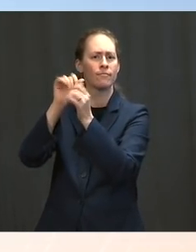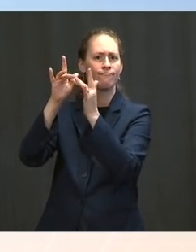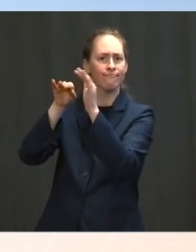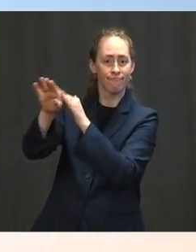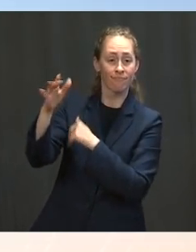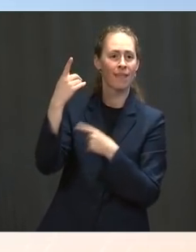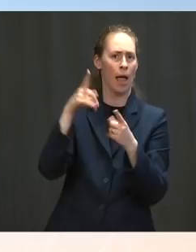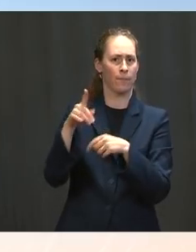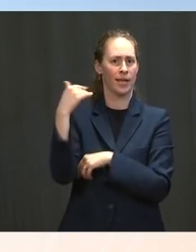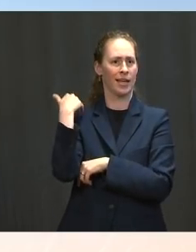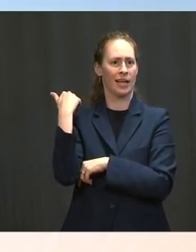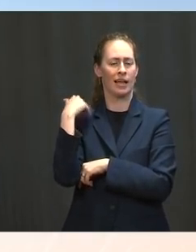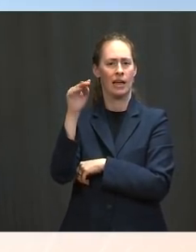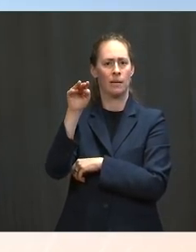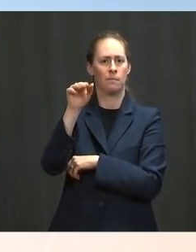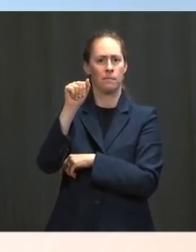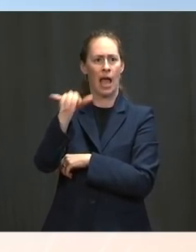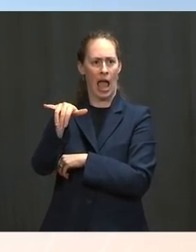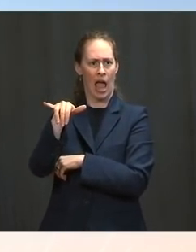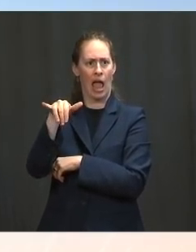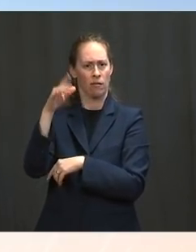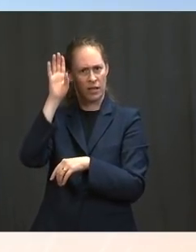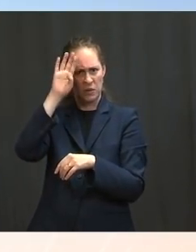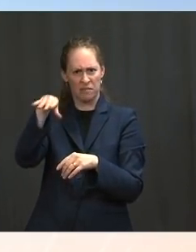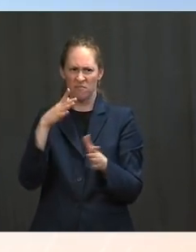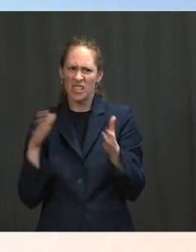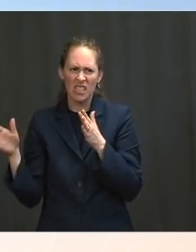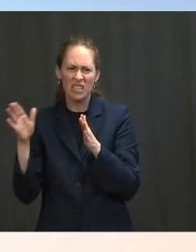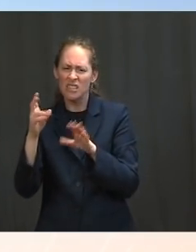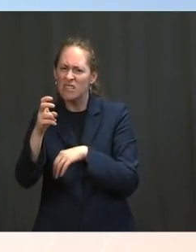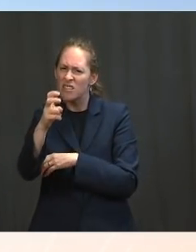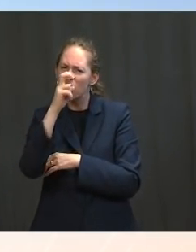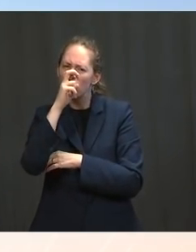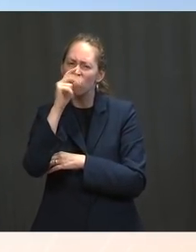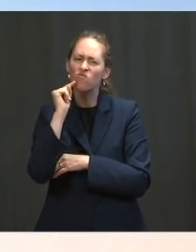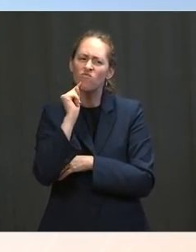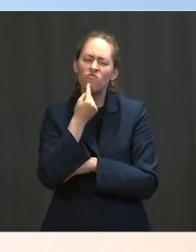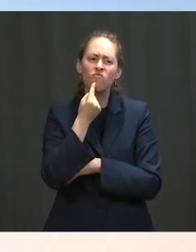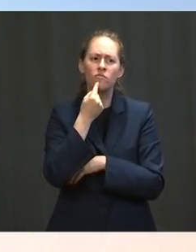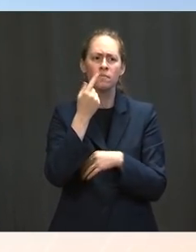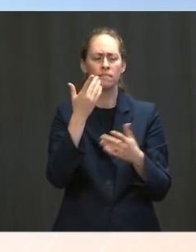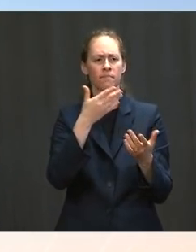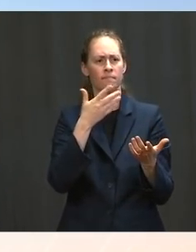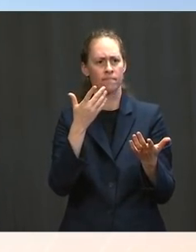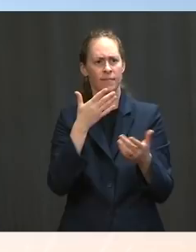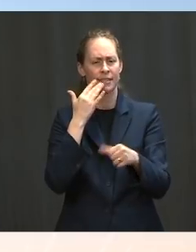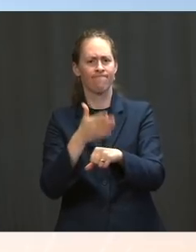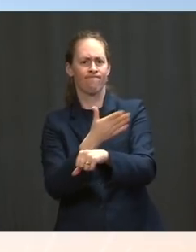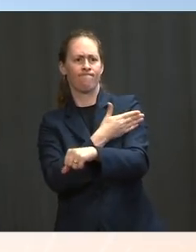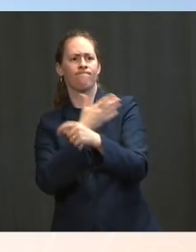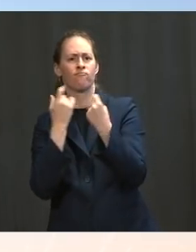on private companies, at least as -- those that work with the federal government. But it's been 55 days since he signed those orders,